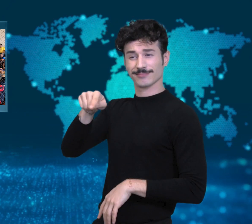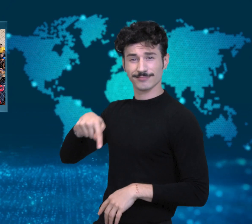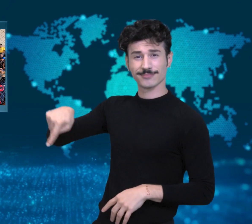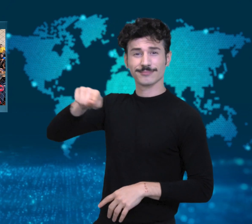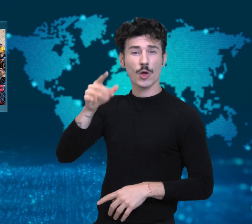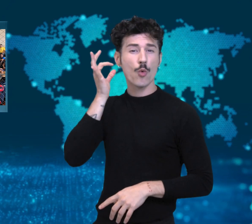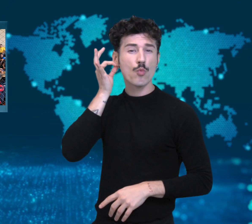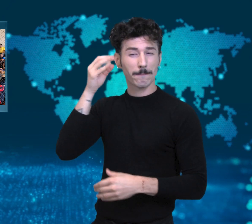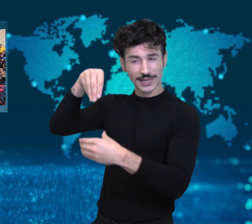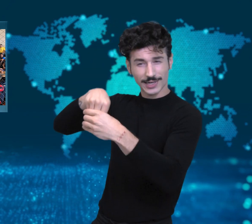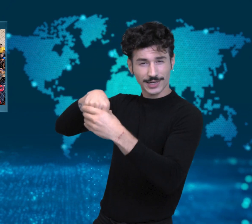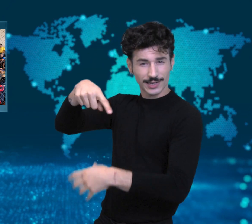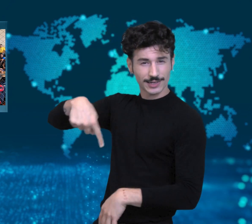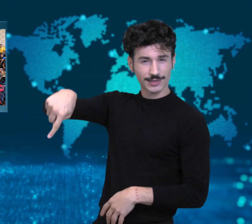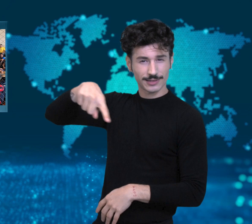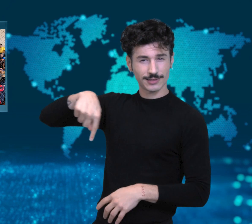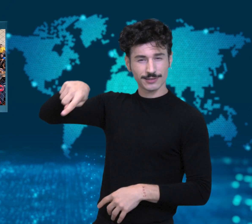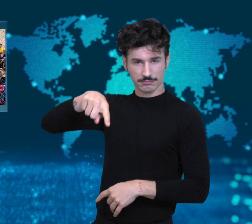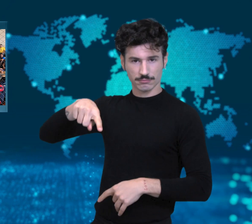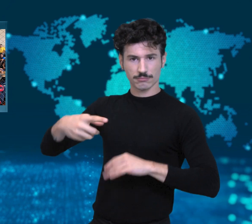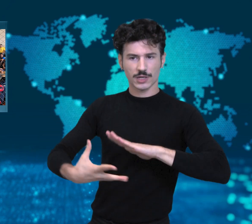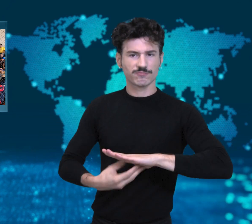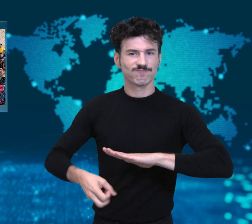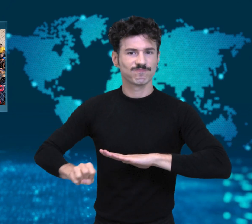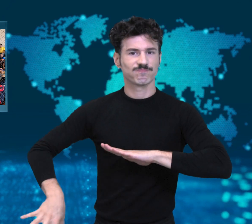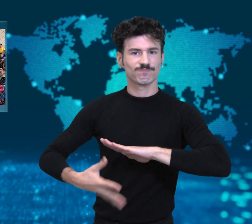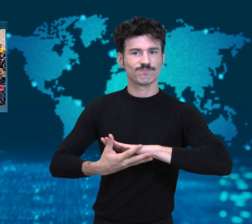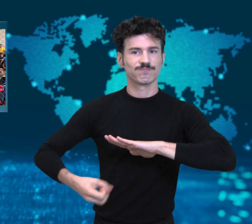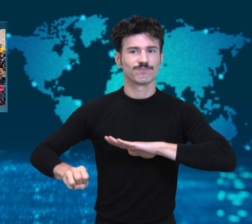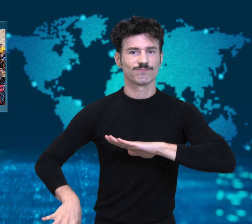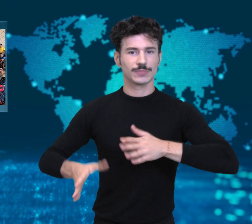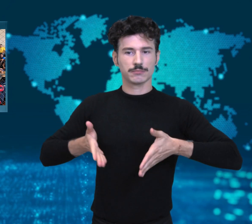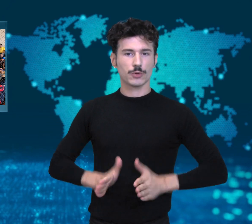had been given hysterectomies,